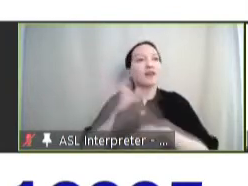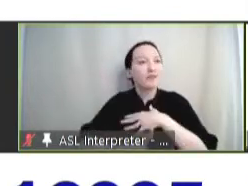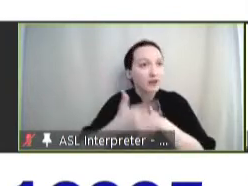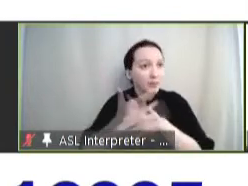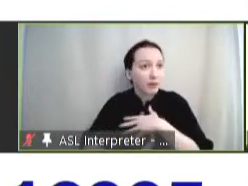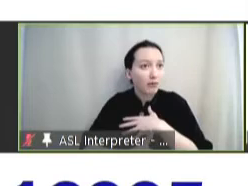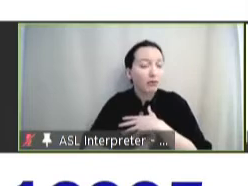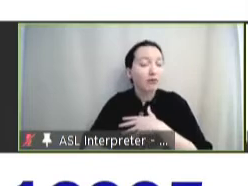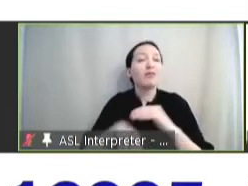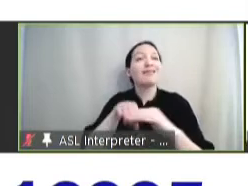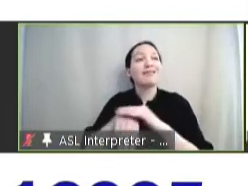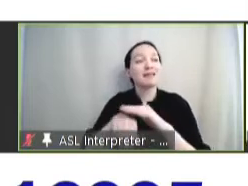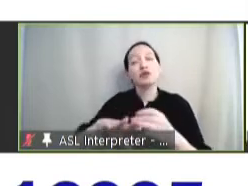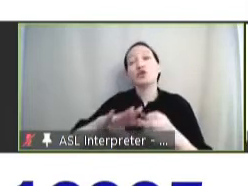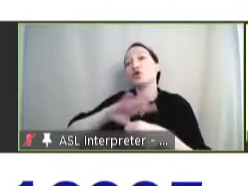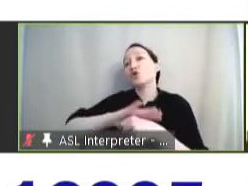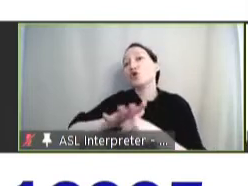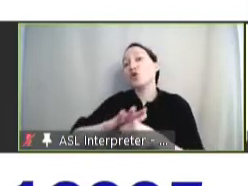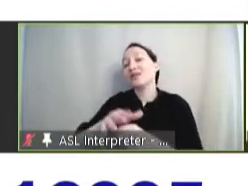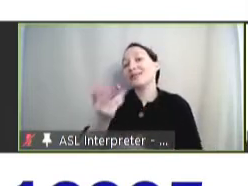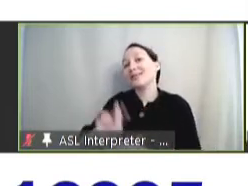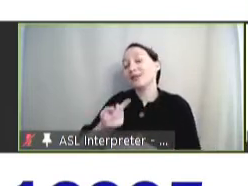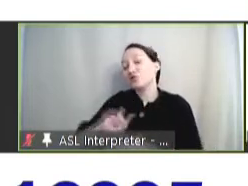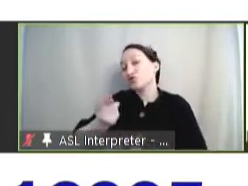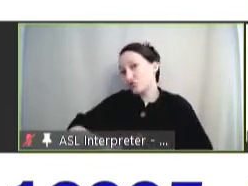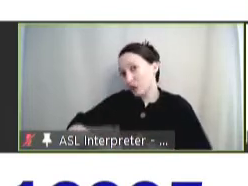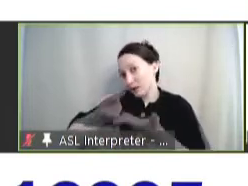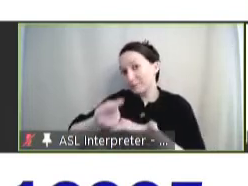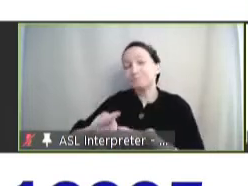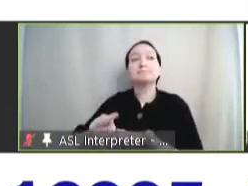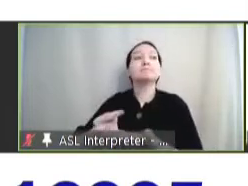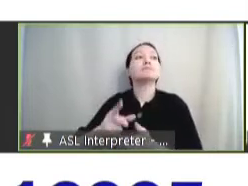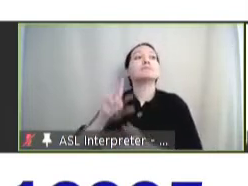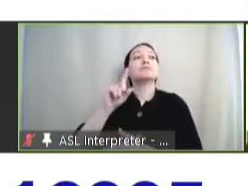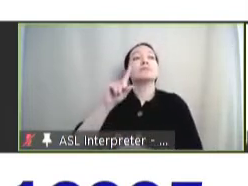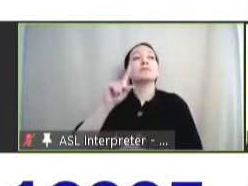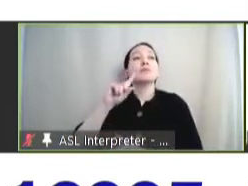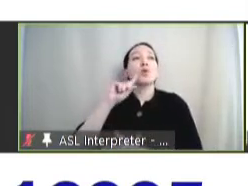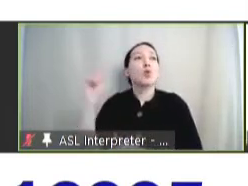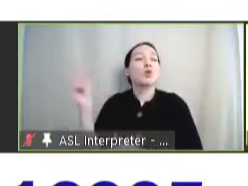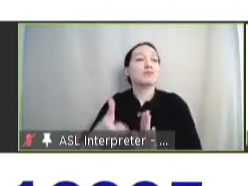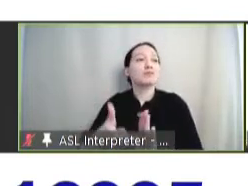access to COVID-19 care and treatment. And the order reinforces our core mission with the Office